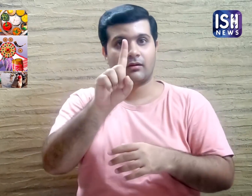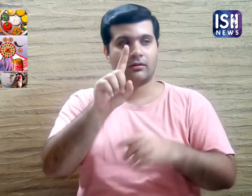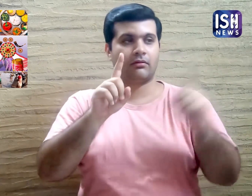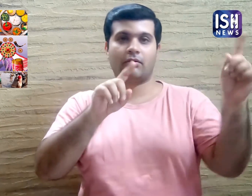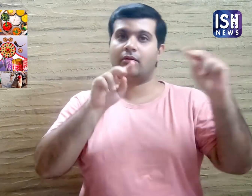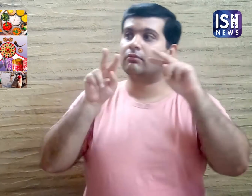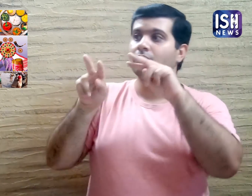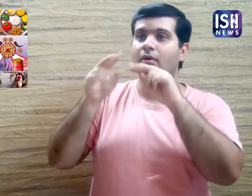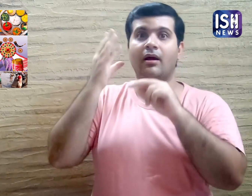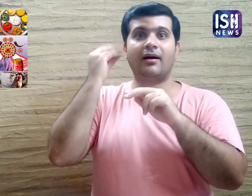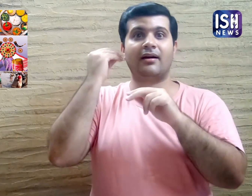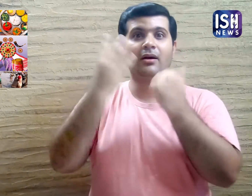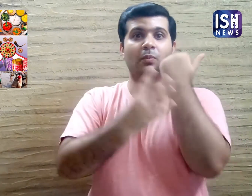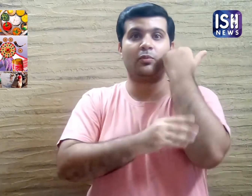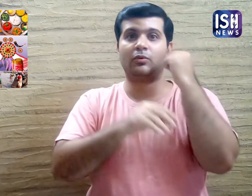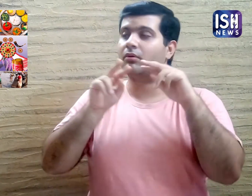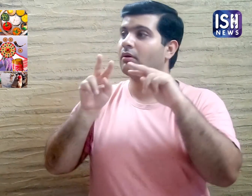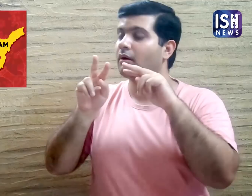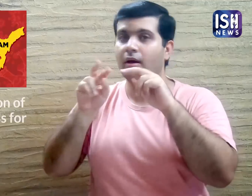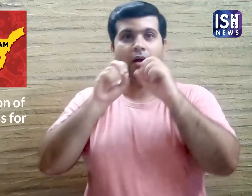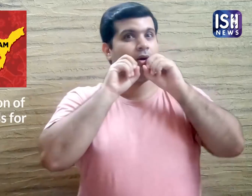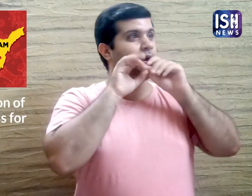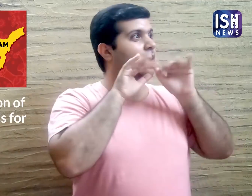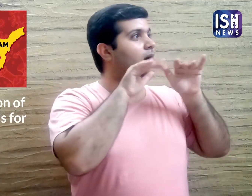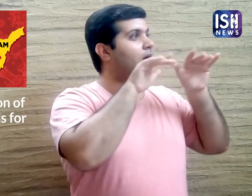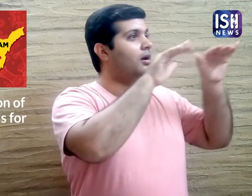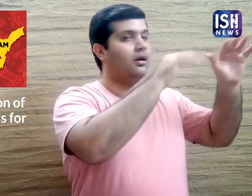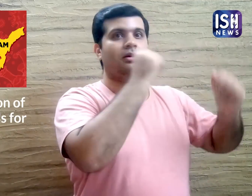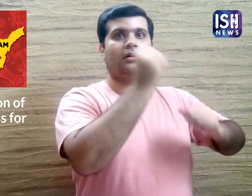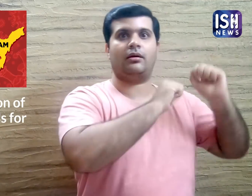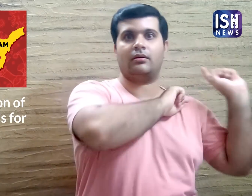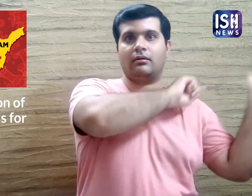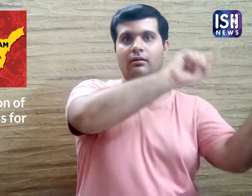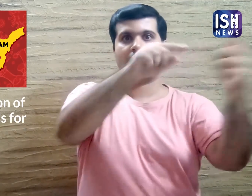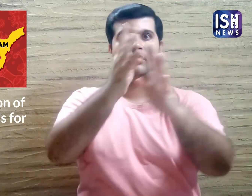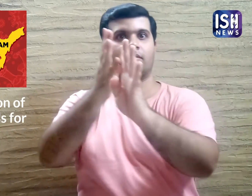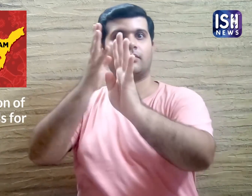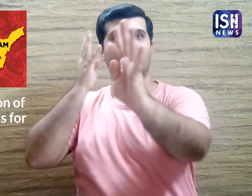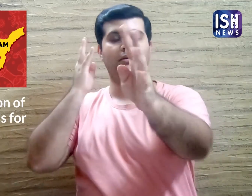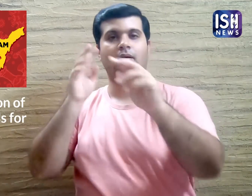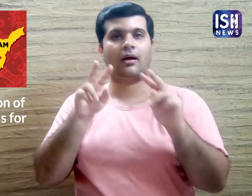When word spread, many hearing individuals who were poor also arrived at the spot.